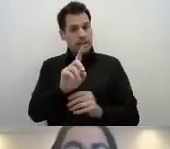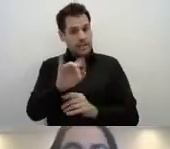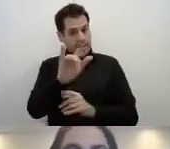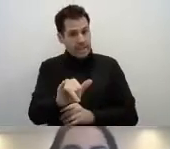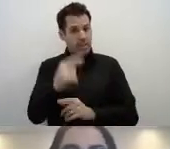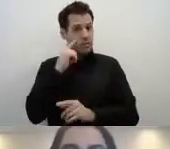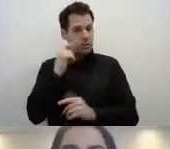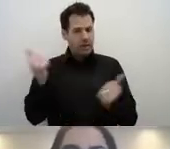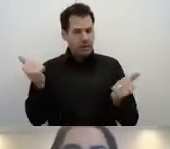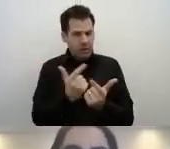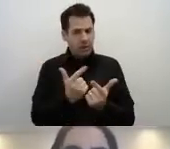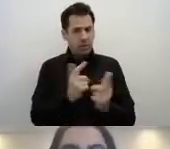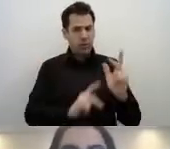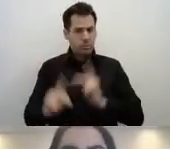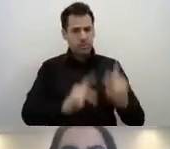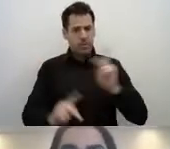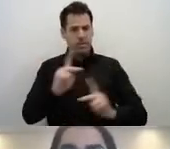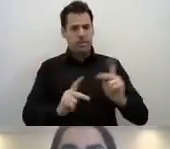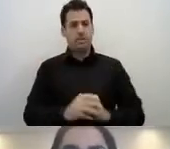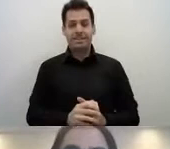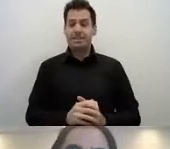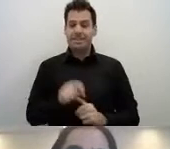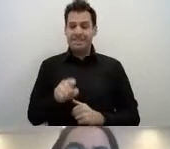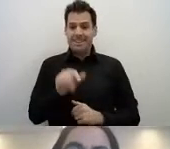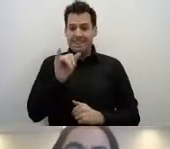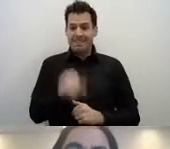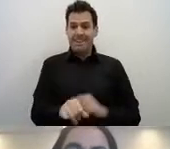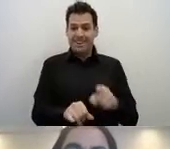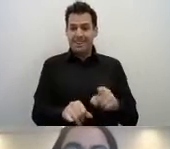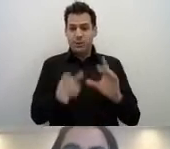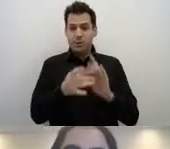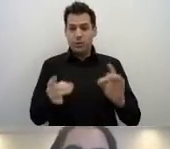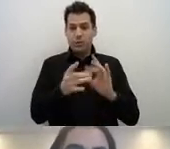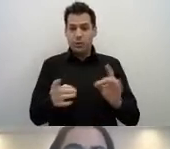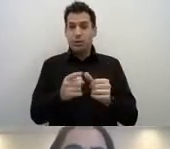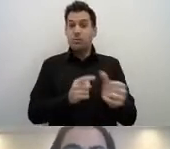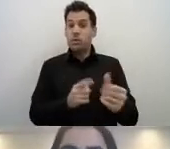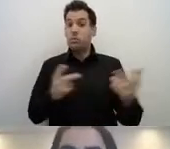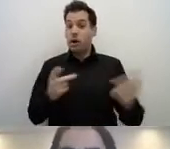and as outlined on the slide this quote comes to us directly from the preamble so the introductory